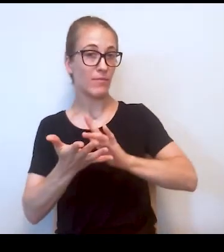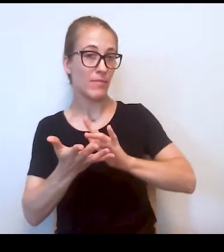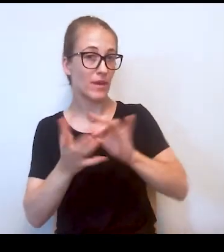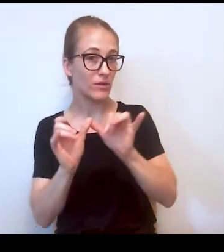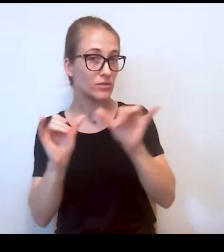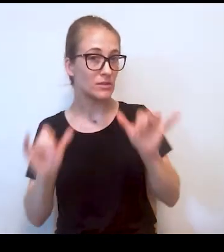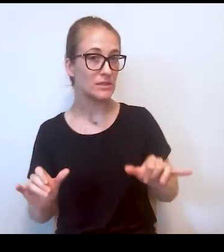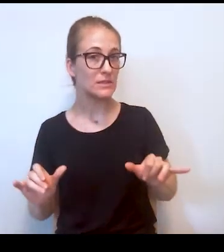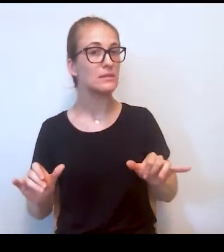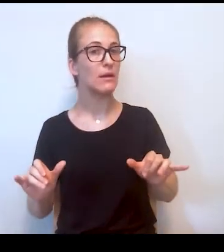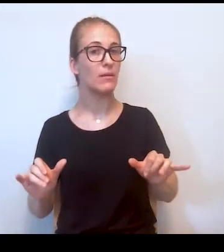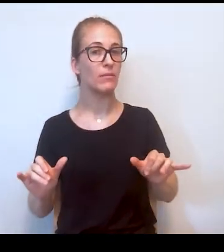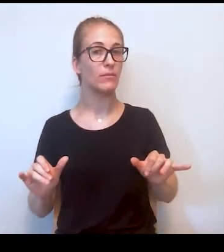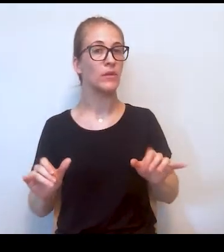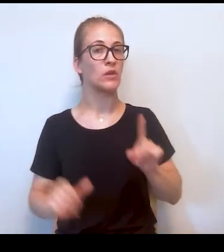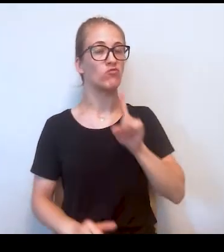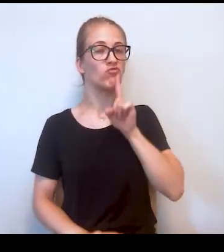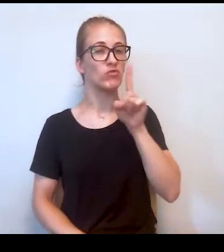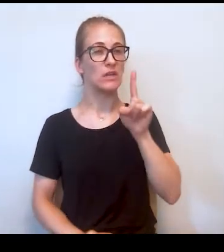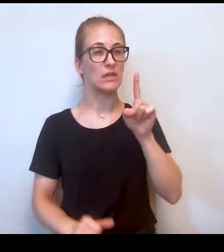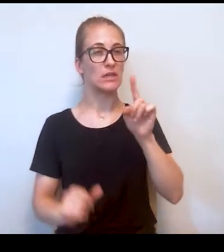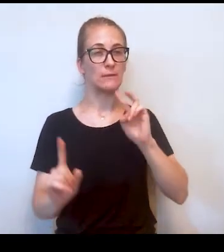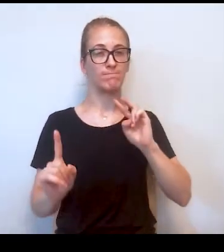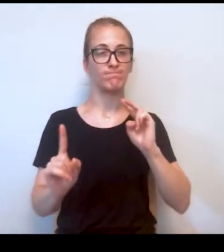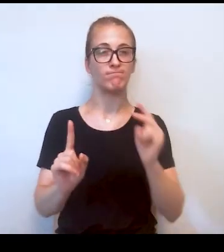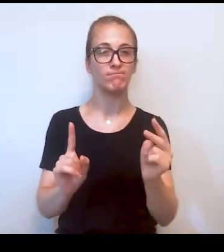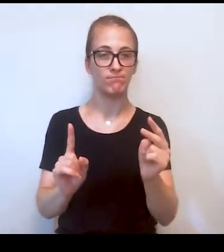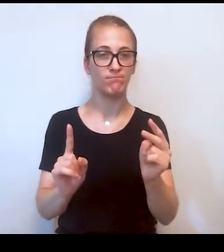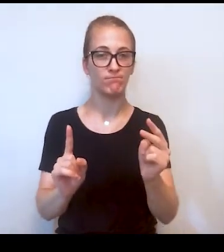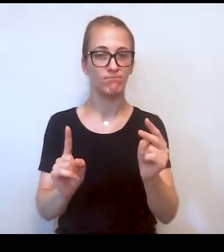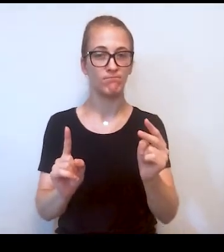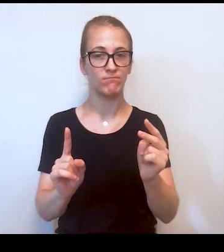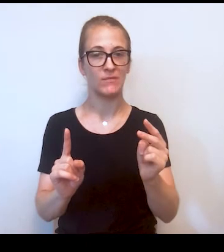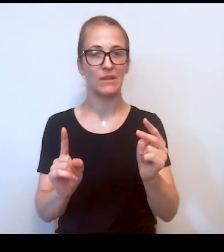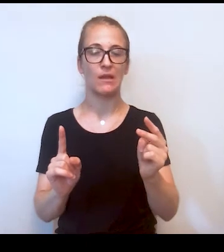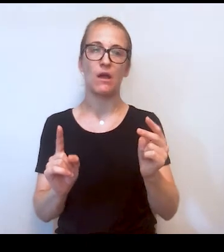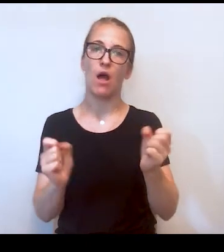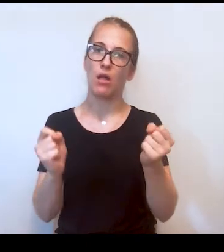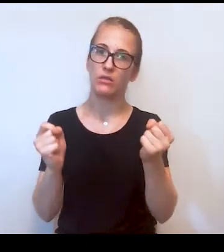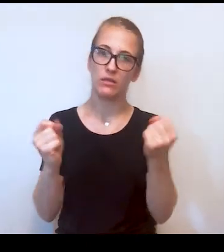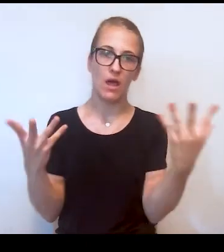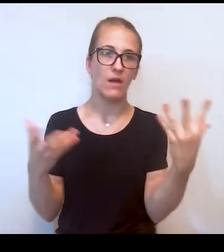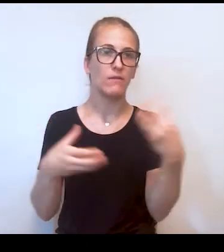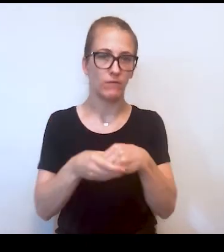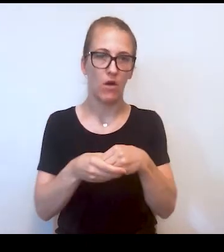There's the whole idea that oh, well, if you could physically do something, if I force you to do something,